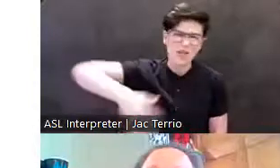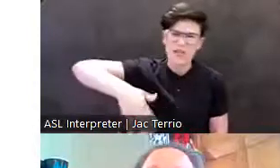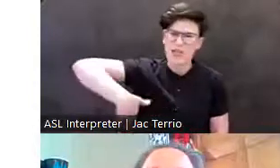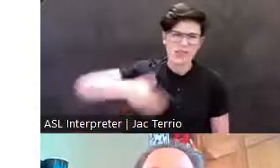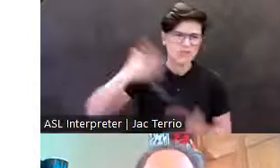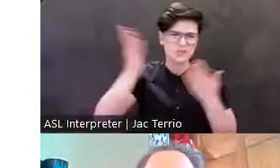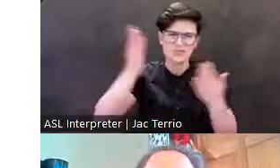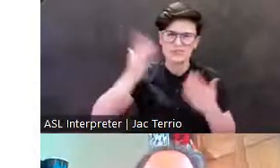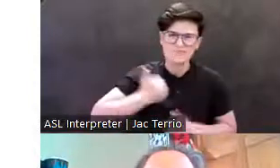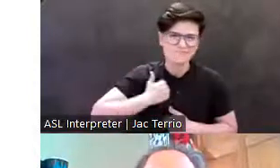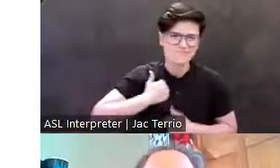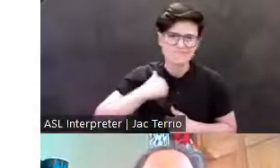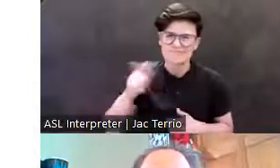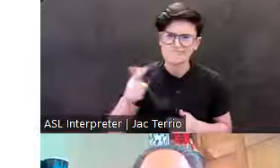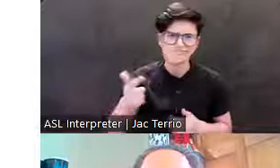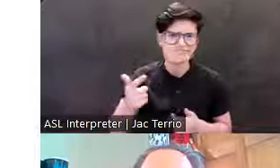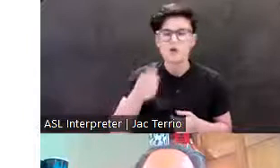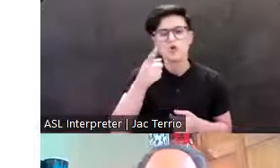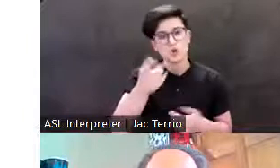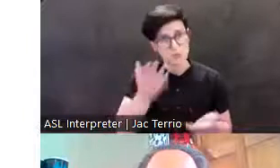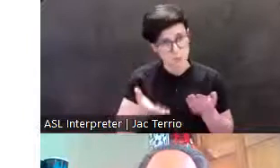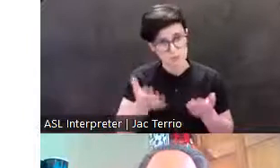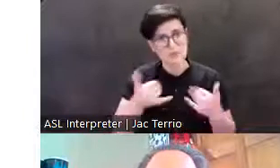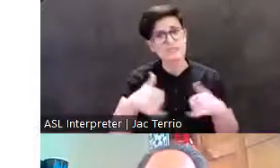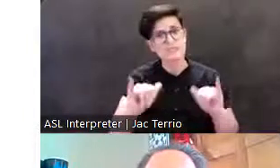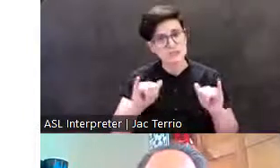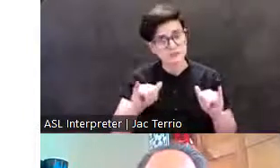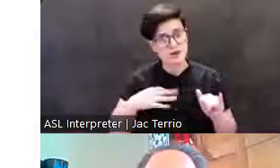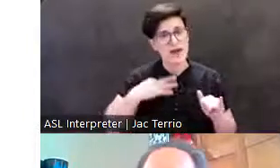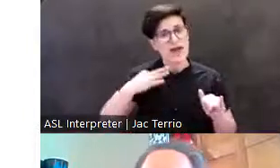you might be helpful for the program if you live in certain ZIP Codes.